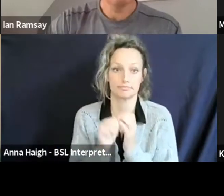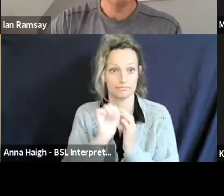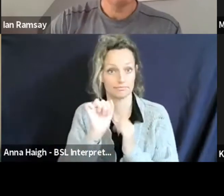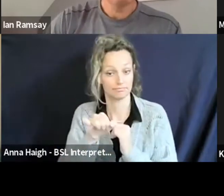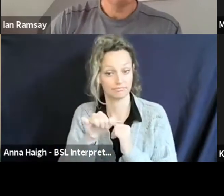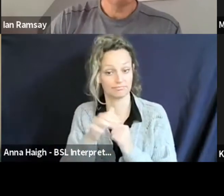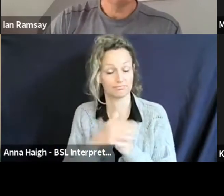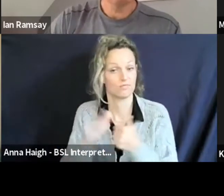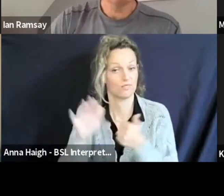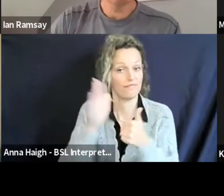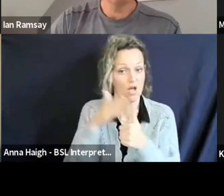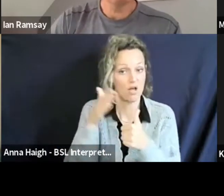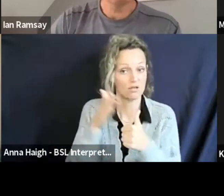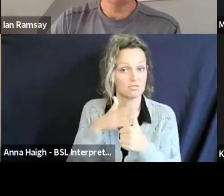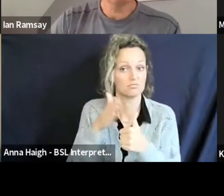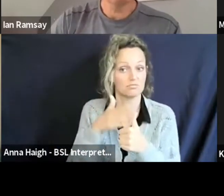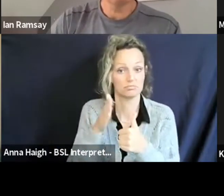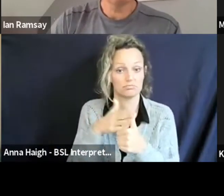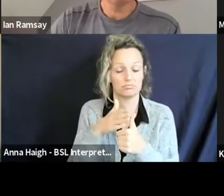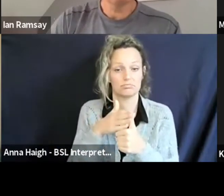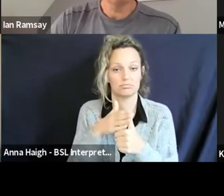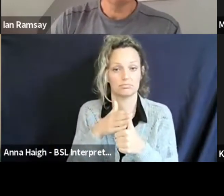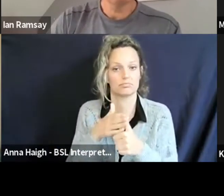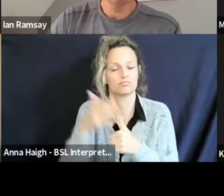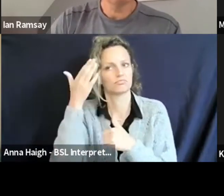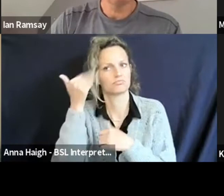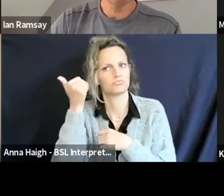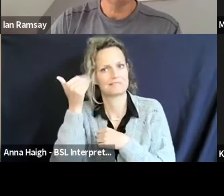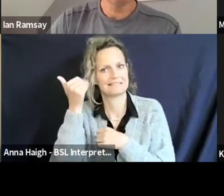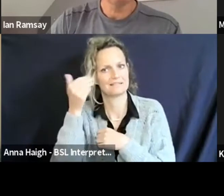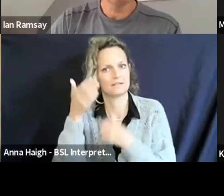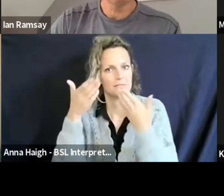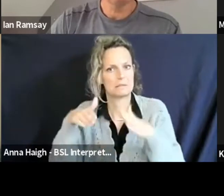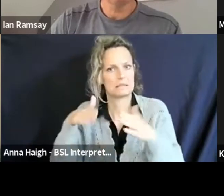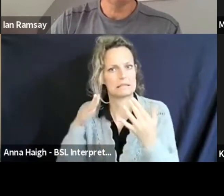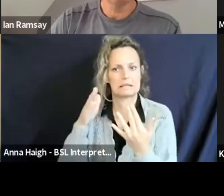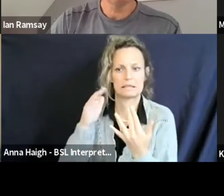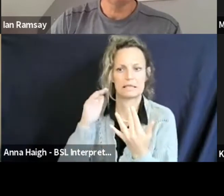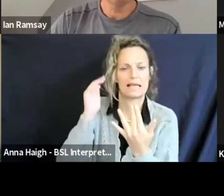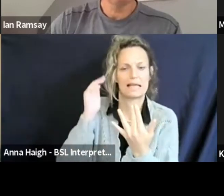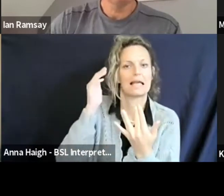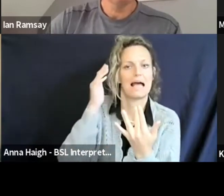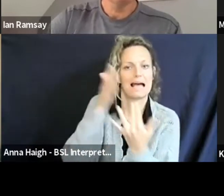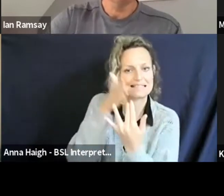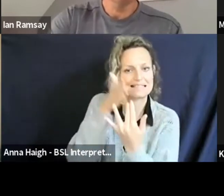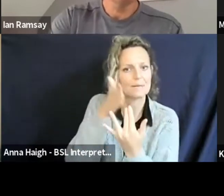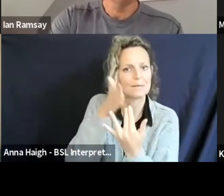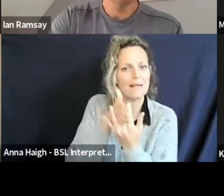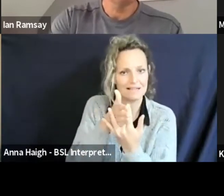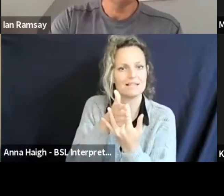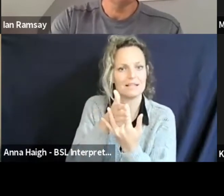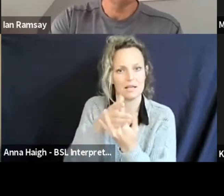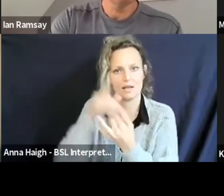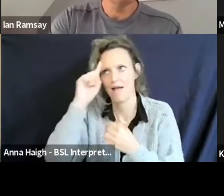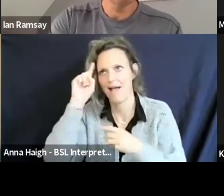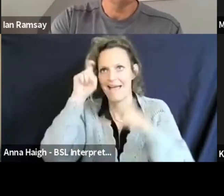Can you share with us or provide some examples of the brilliant work in terms of inclusivity within HMRC with